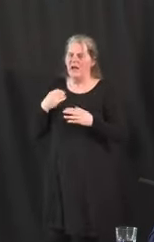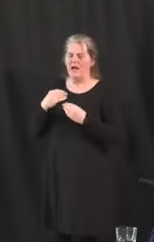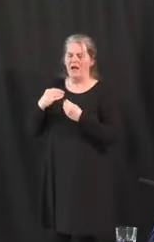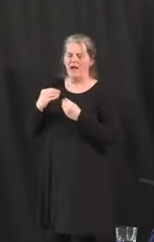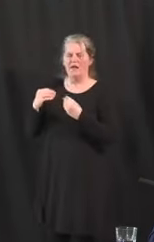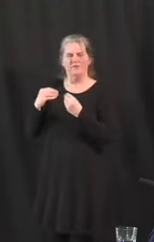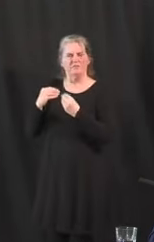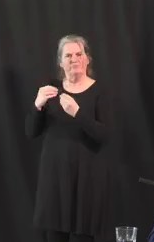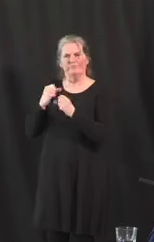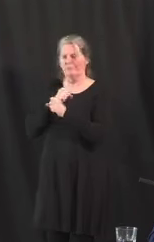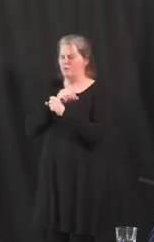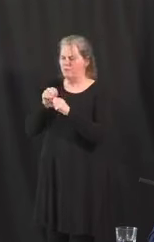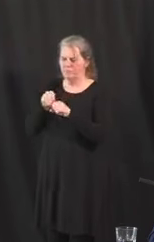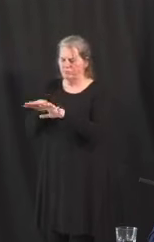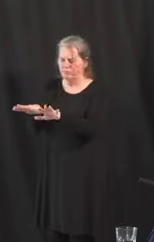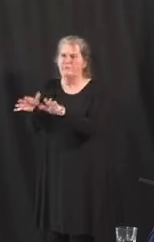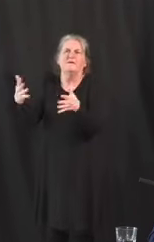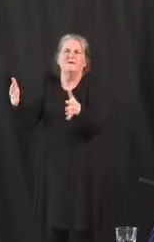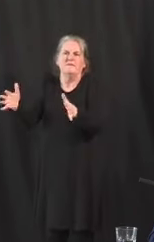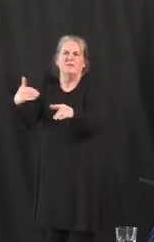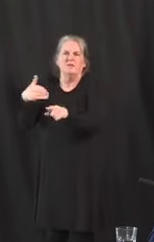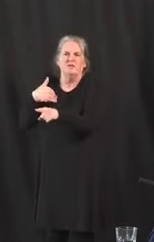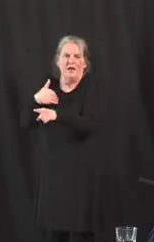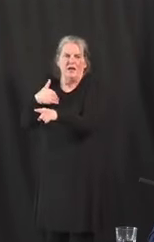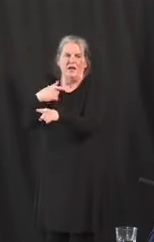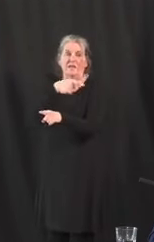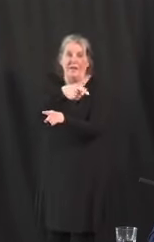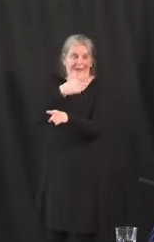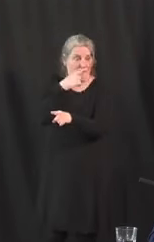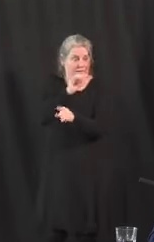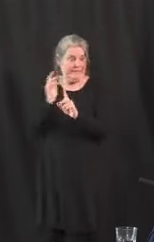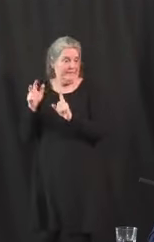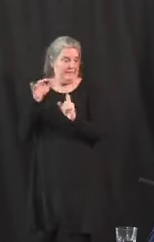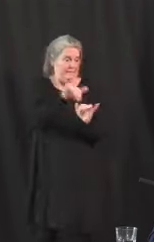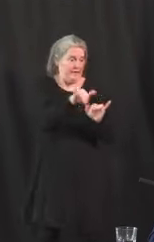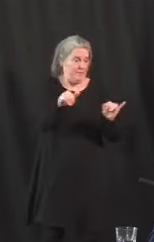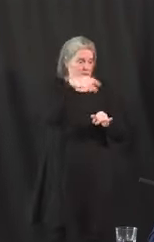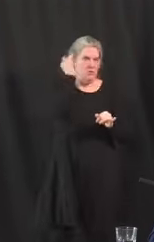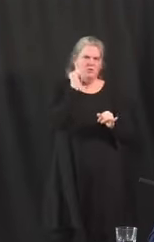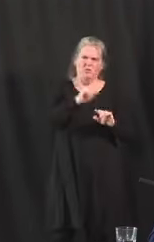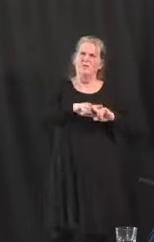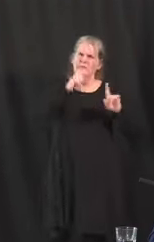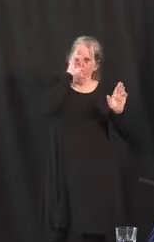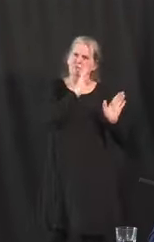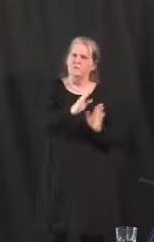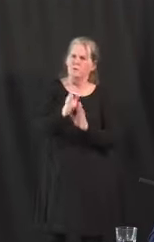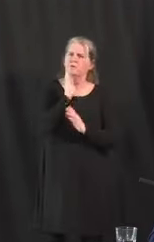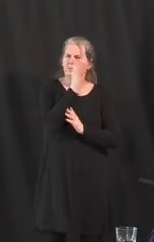THEN WE WOULD HAVE TO ALTER OUR TESTING IN ACCORDANCE WITH THAT.